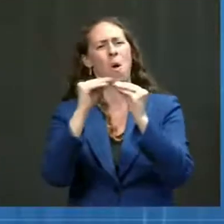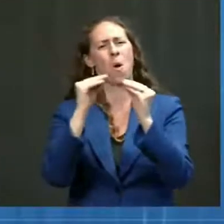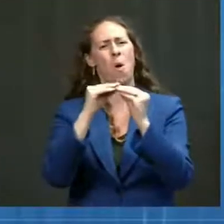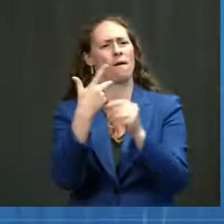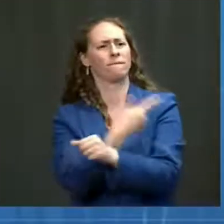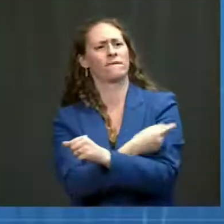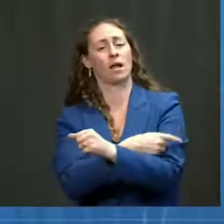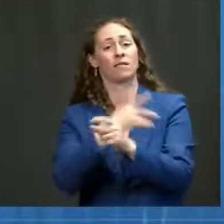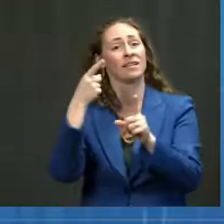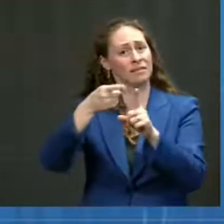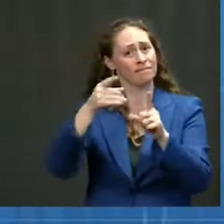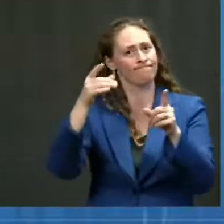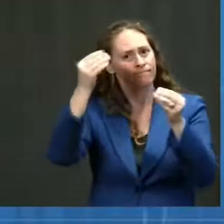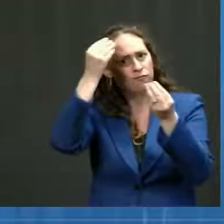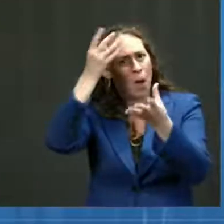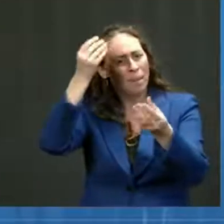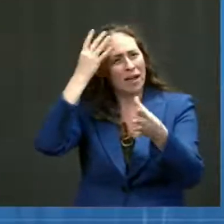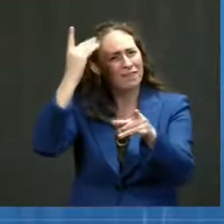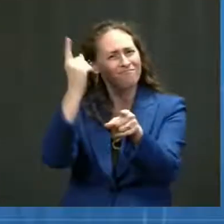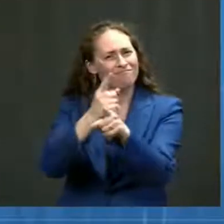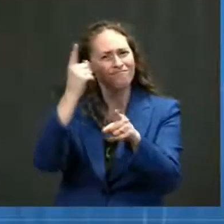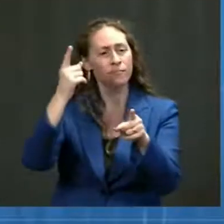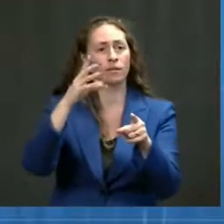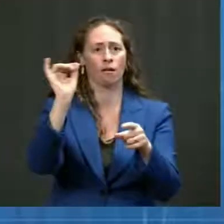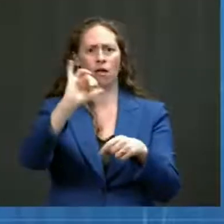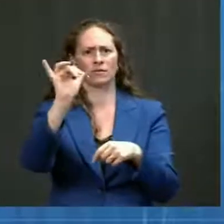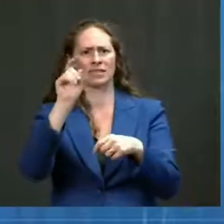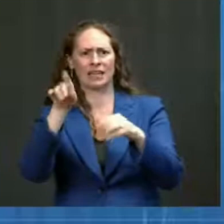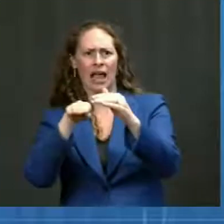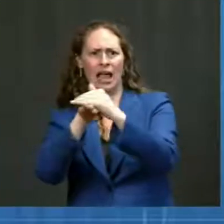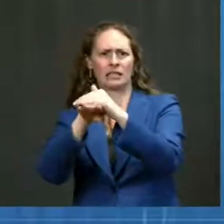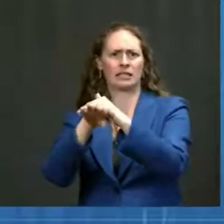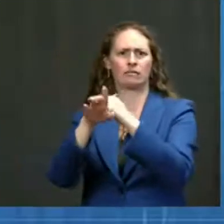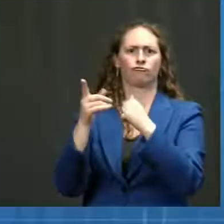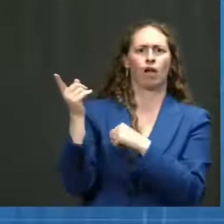EFFORTS TO INCREASE VACCINATIONS HERE AT HOME AND TO ENSURE PEOPLE HAVE ACCURATE